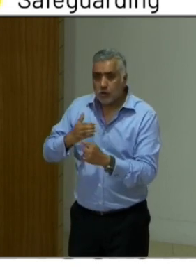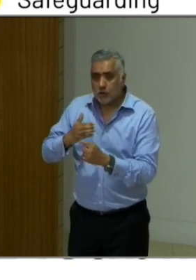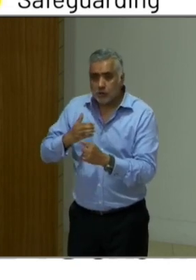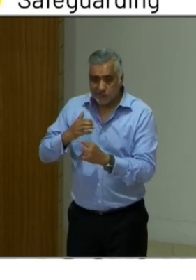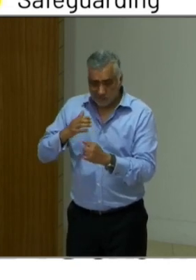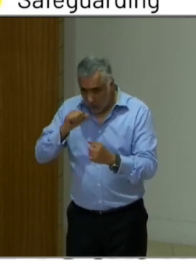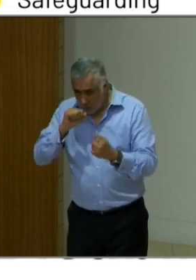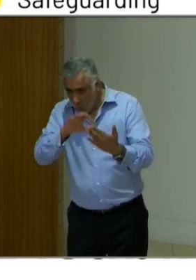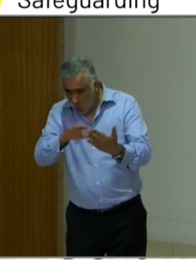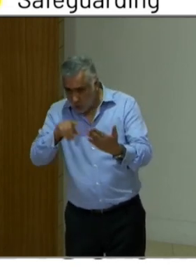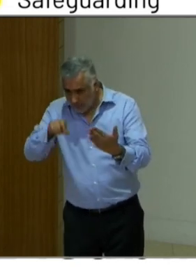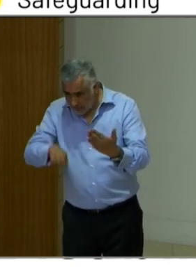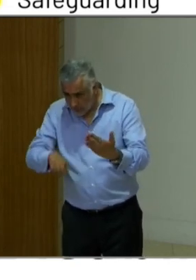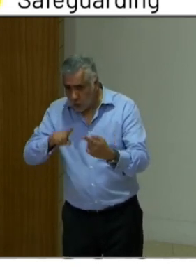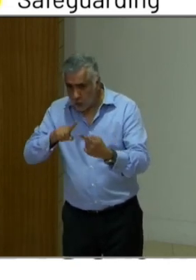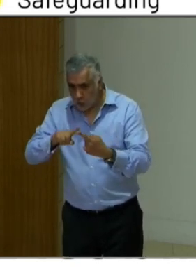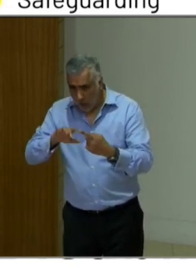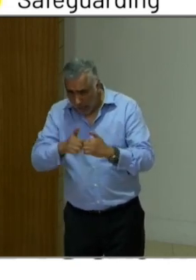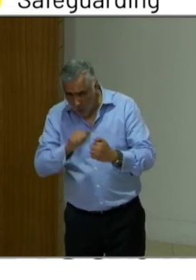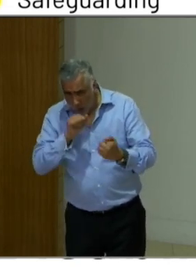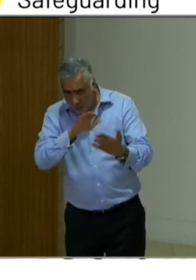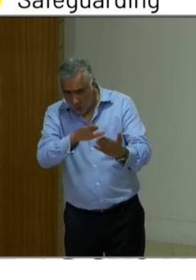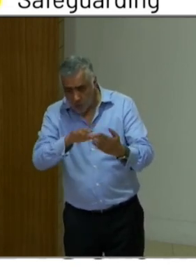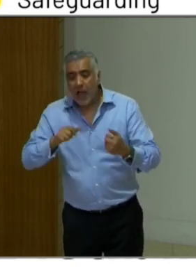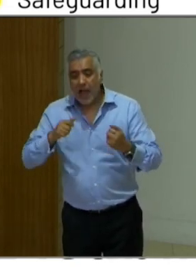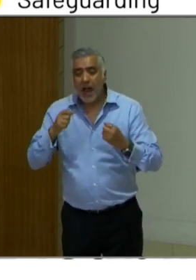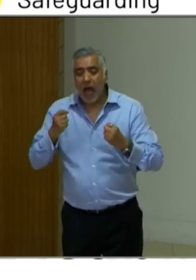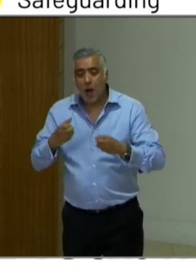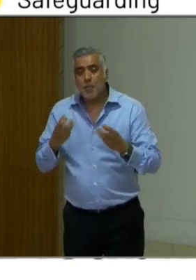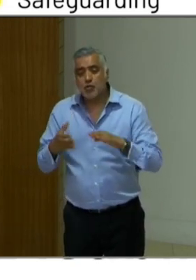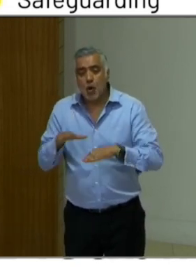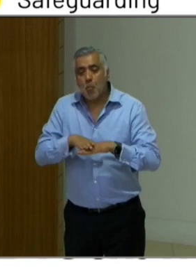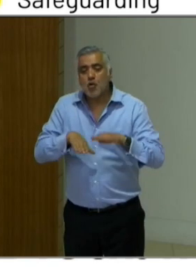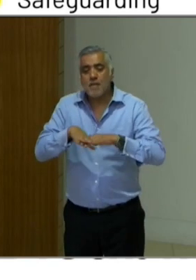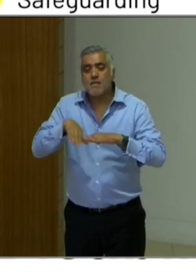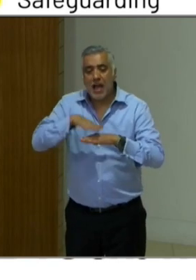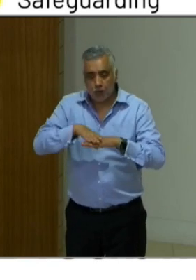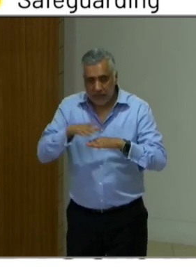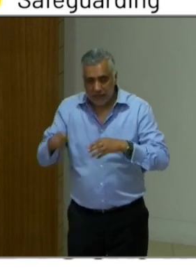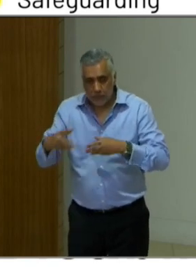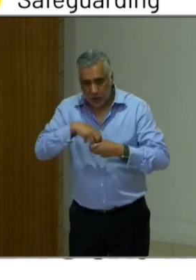needs to be. And how multifaceted safeguarding strategies need to be